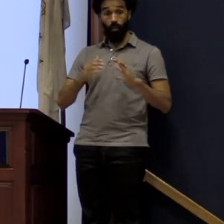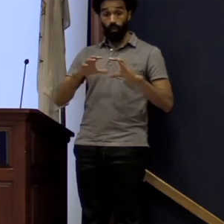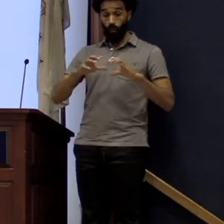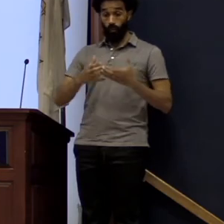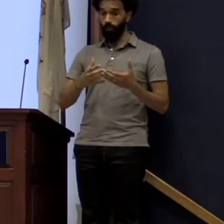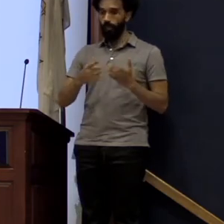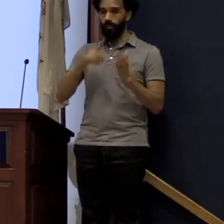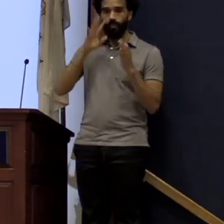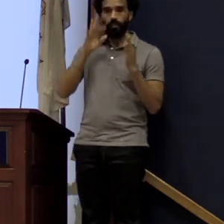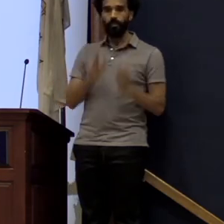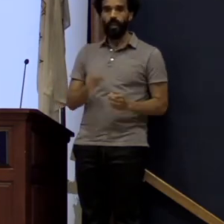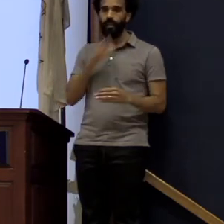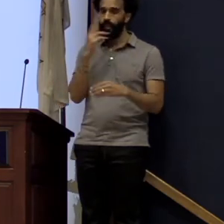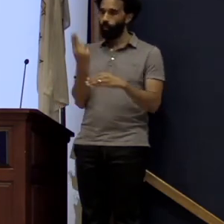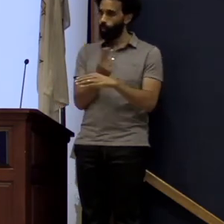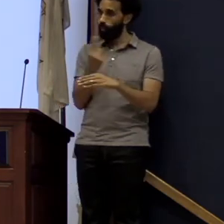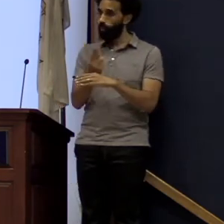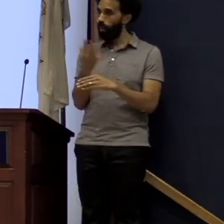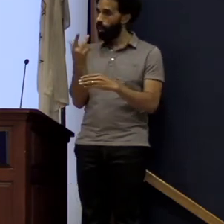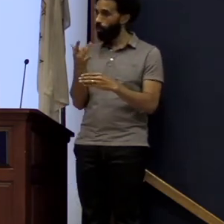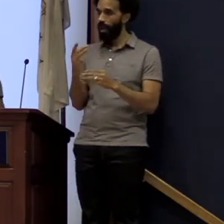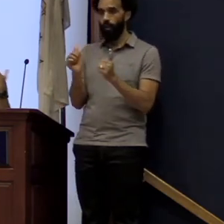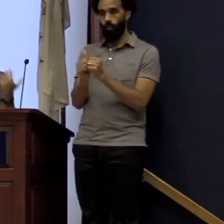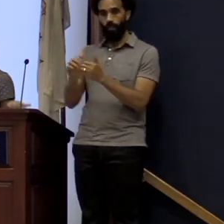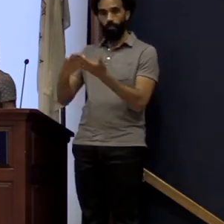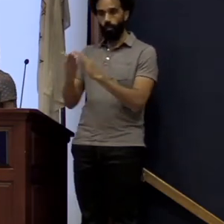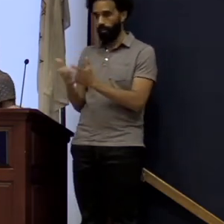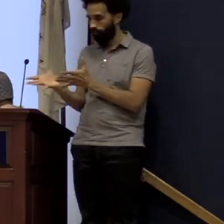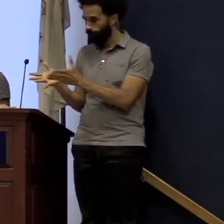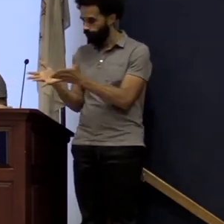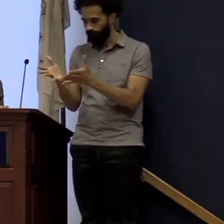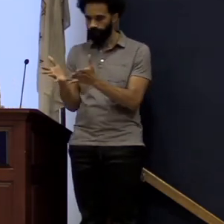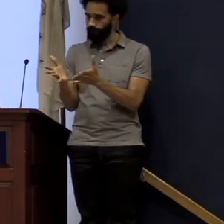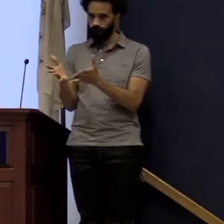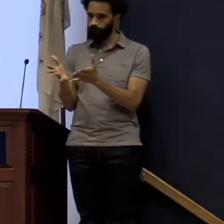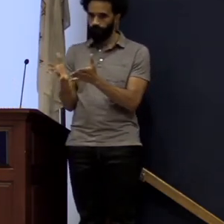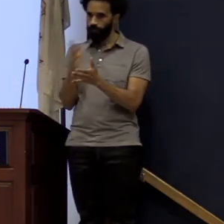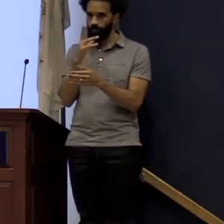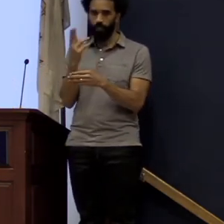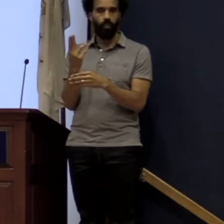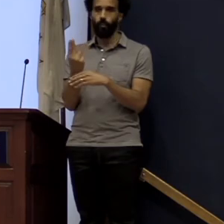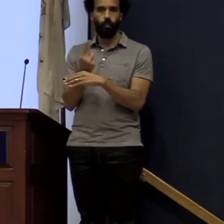Conversation with communities so when we have been in these communities for more than 15 years we are now